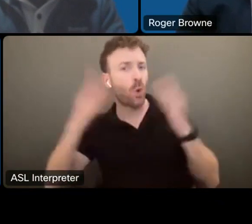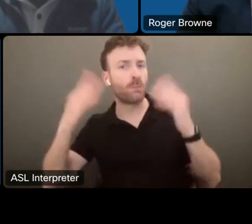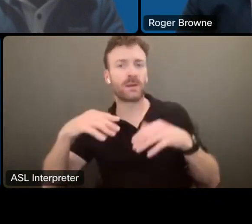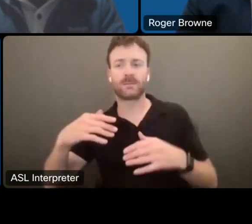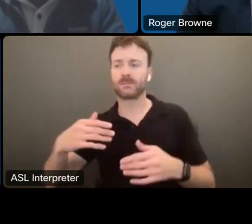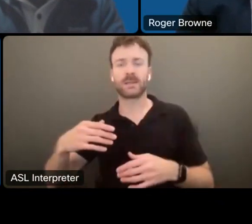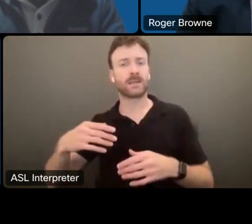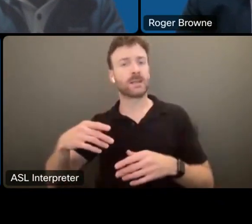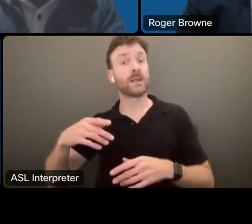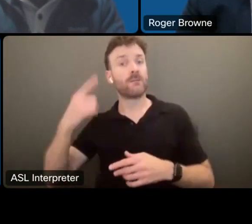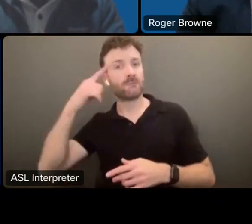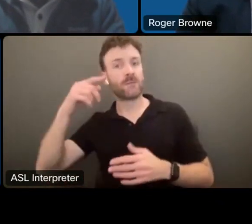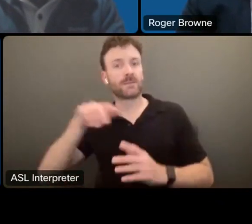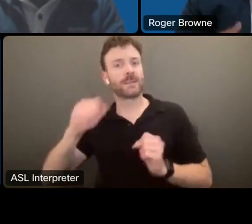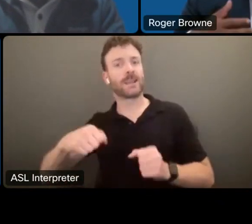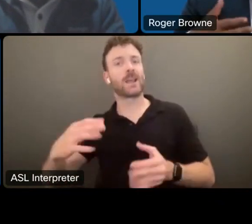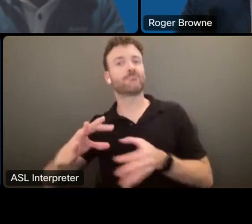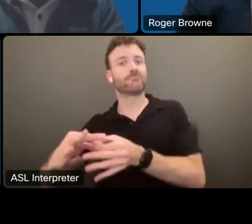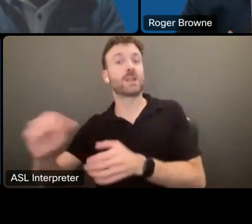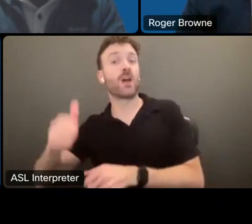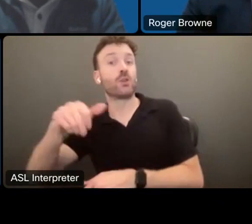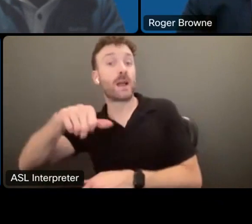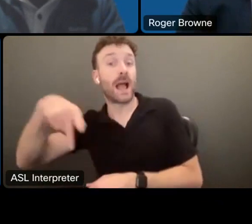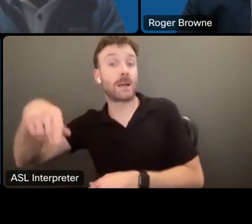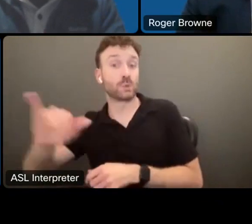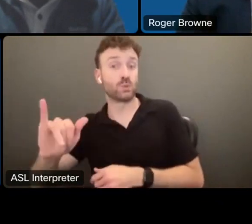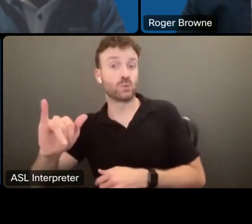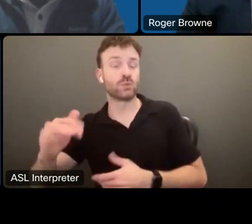for those other apps as well to basically take that in.